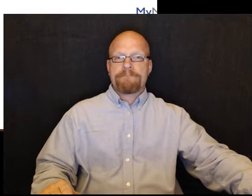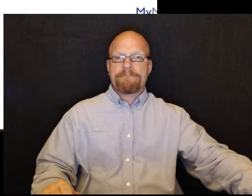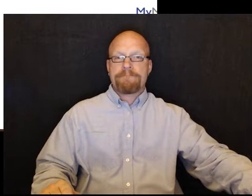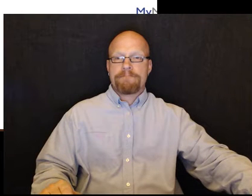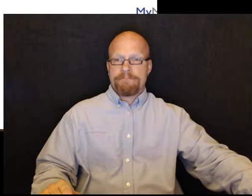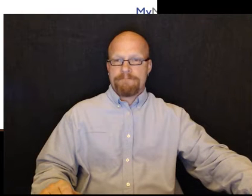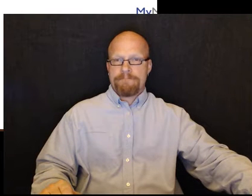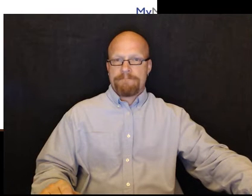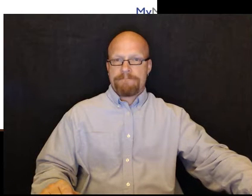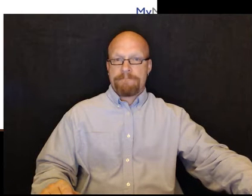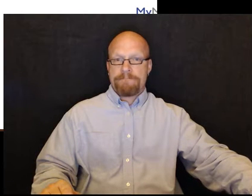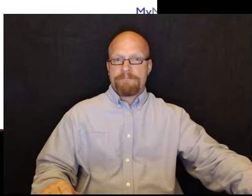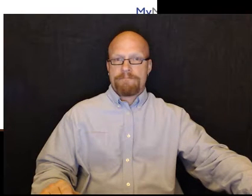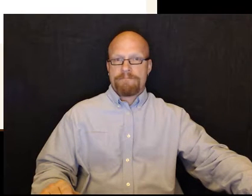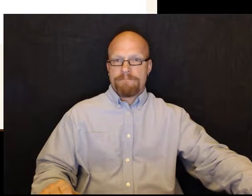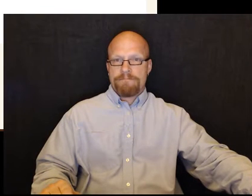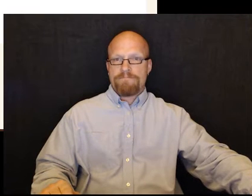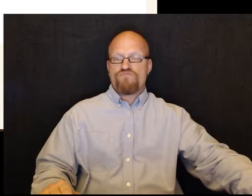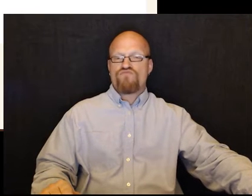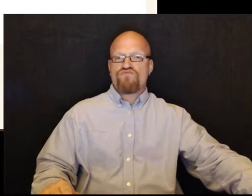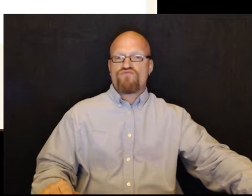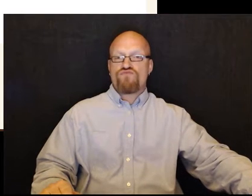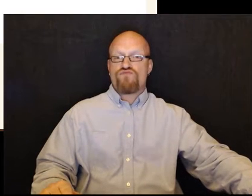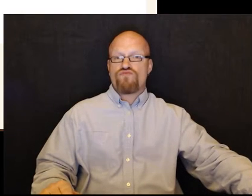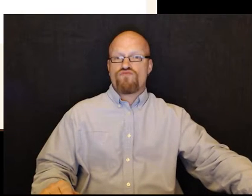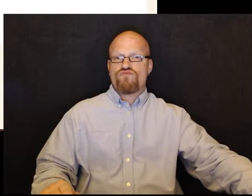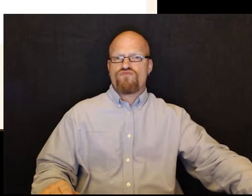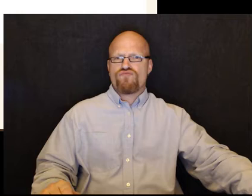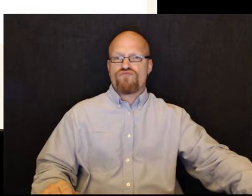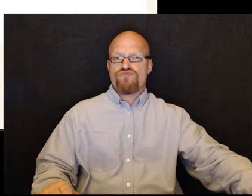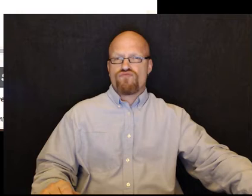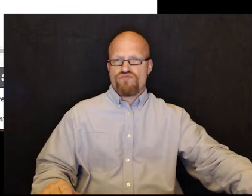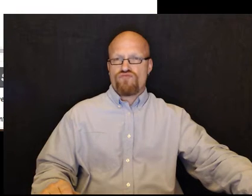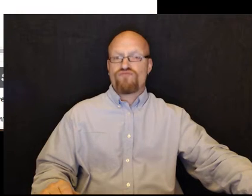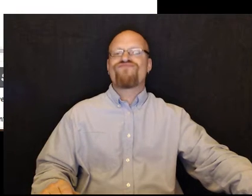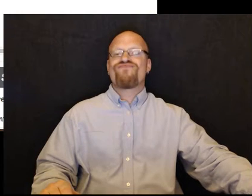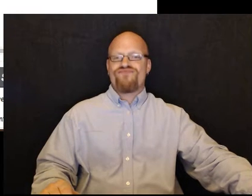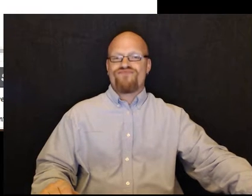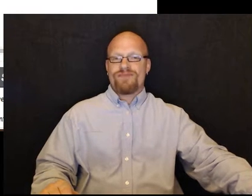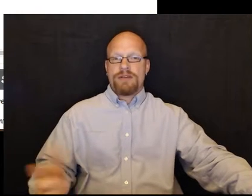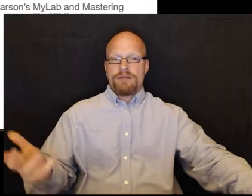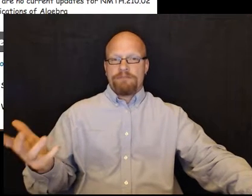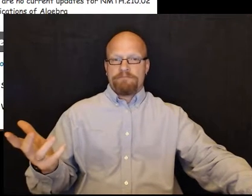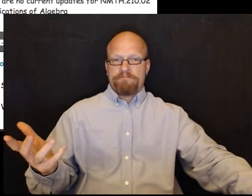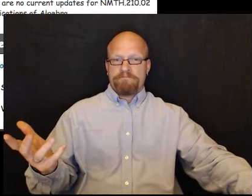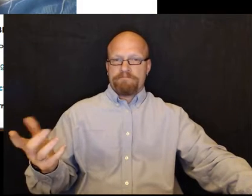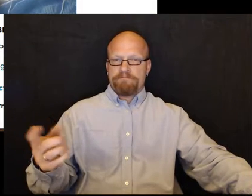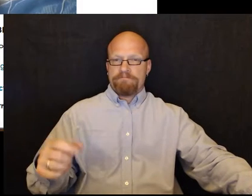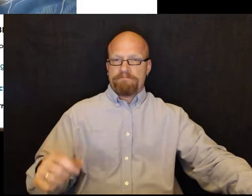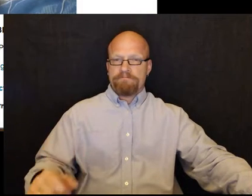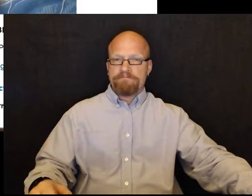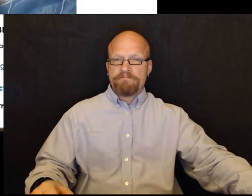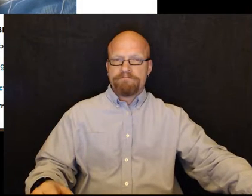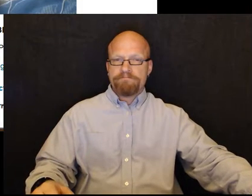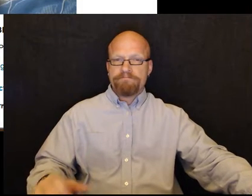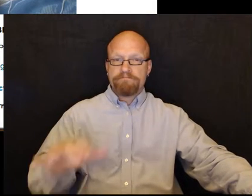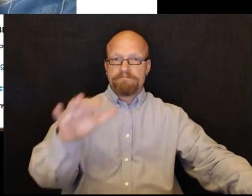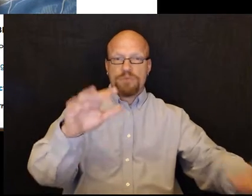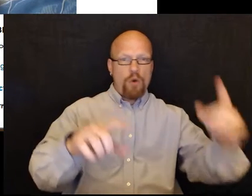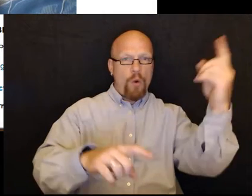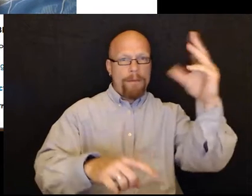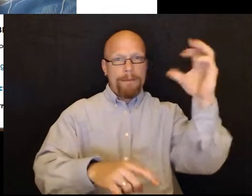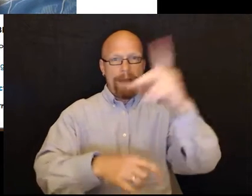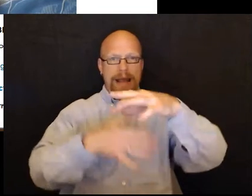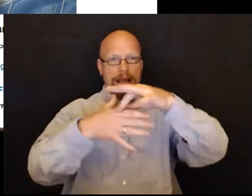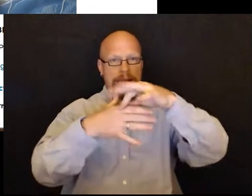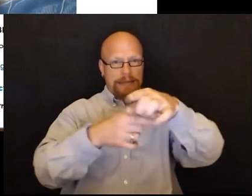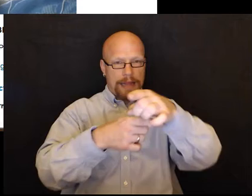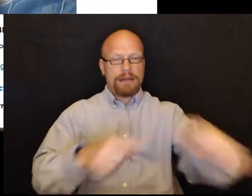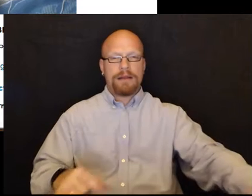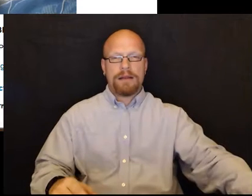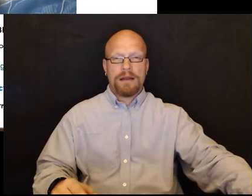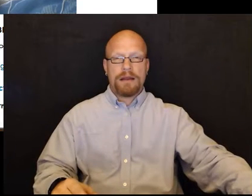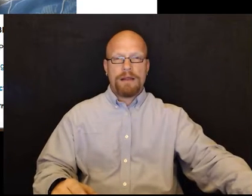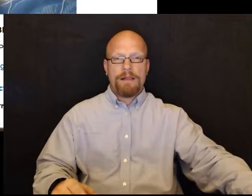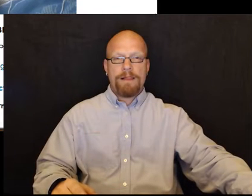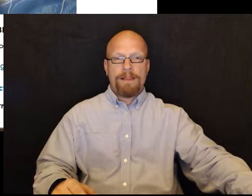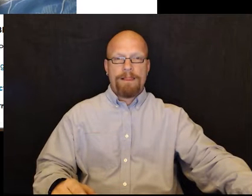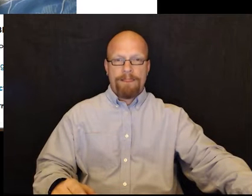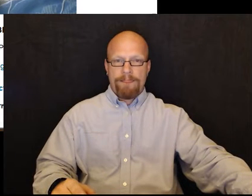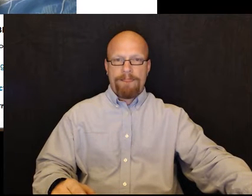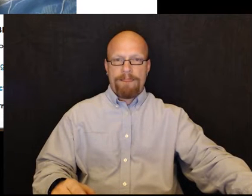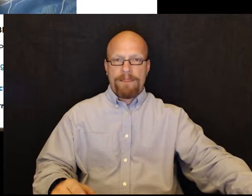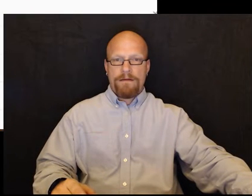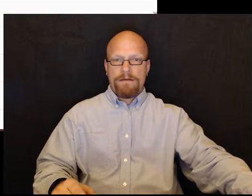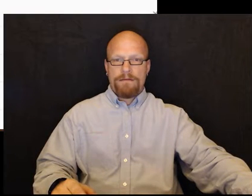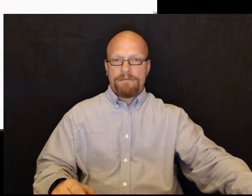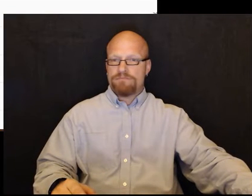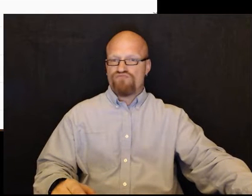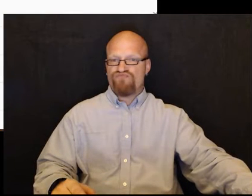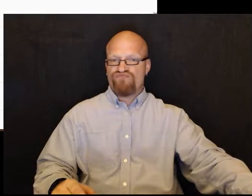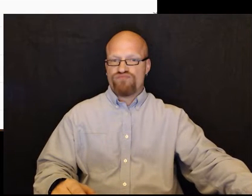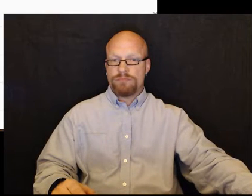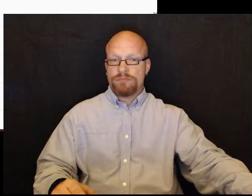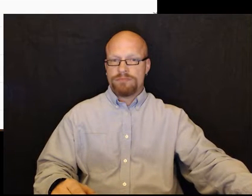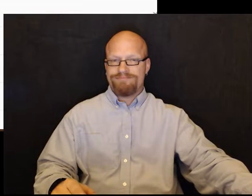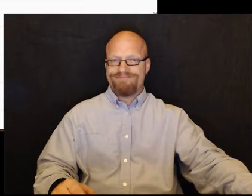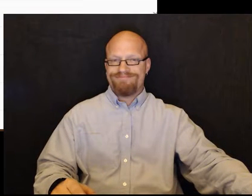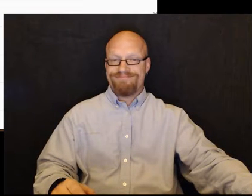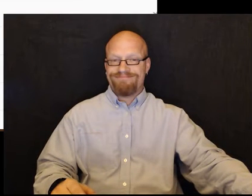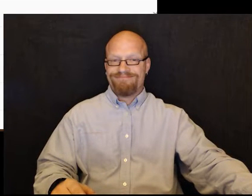it's an IM chat I've used it, it works well and back to the home page again always